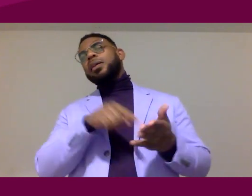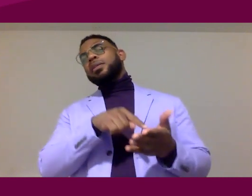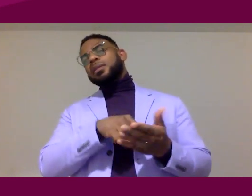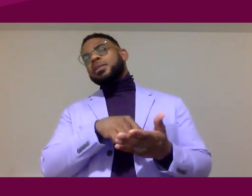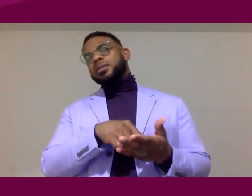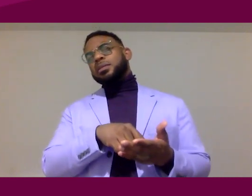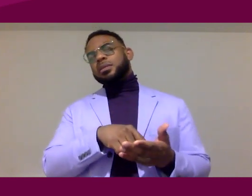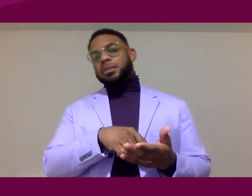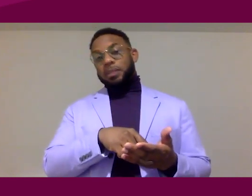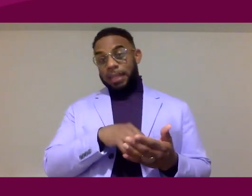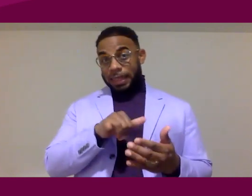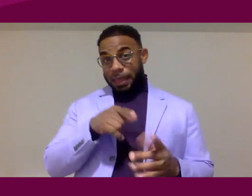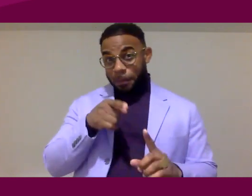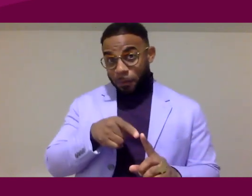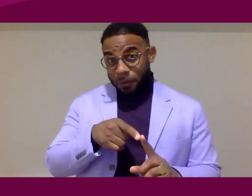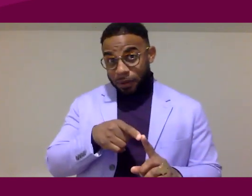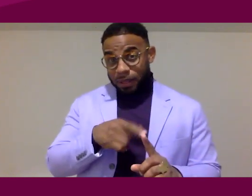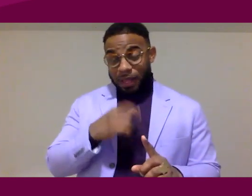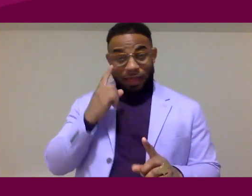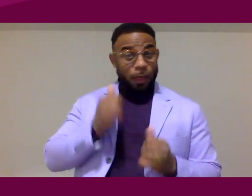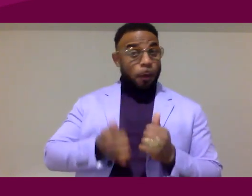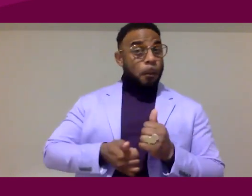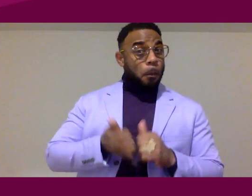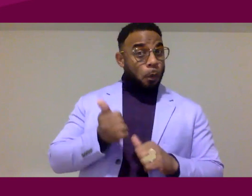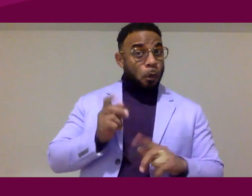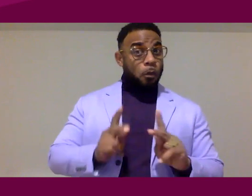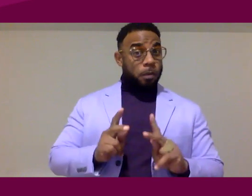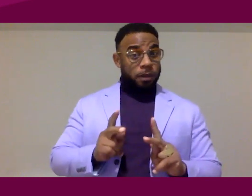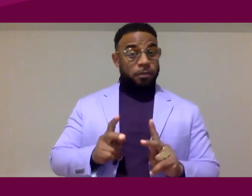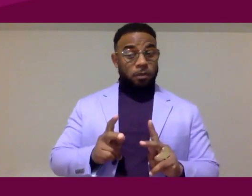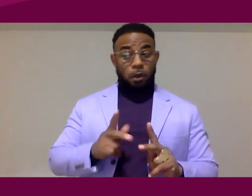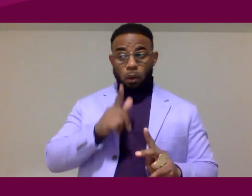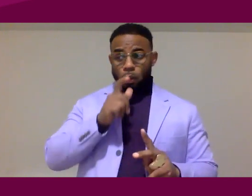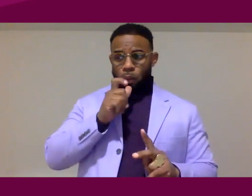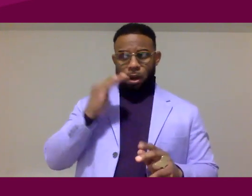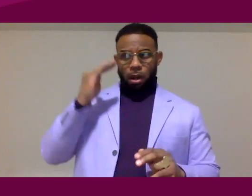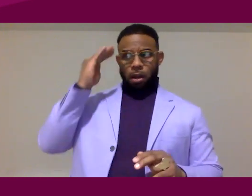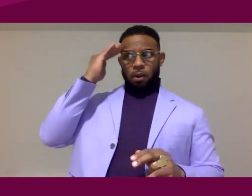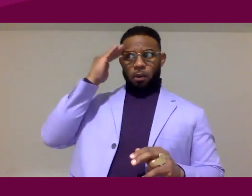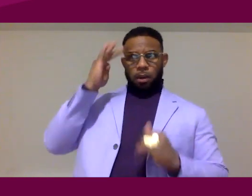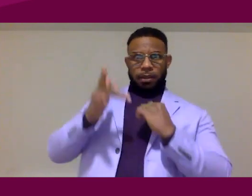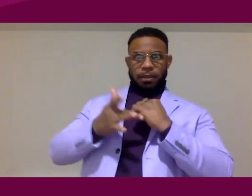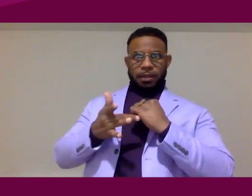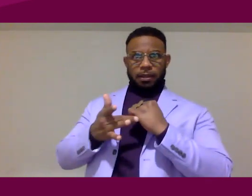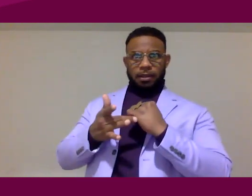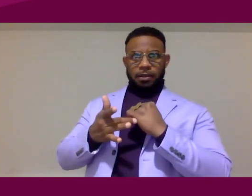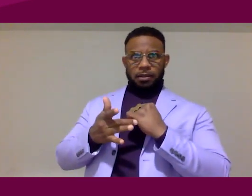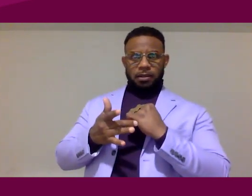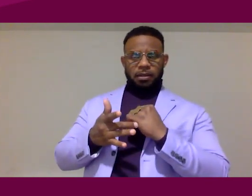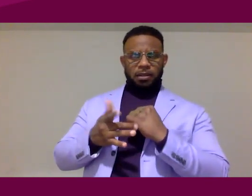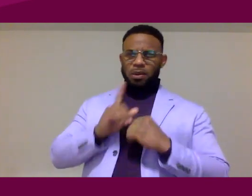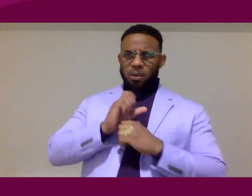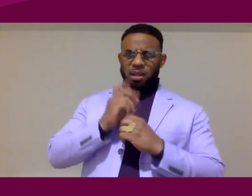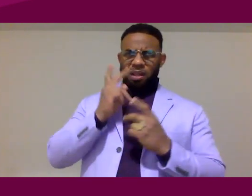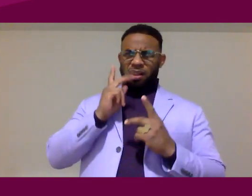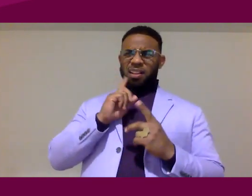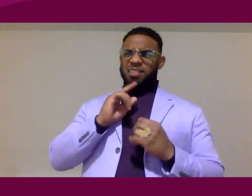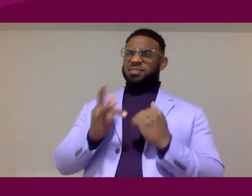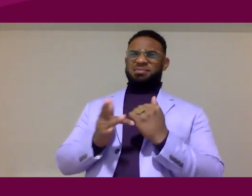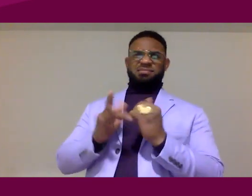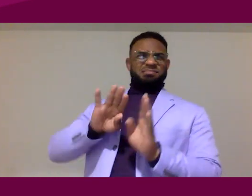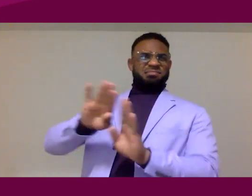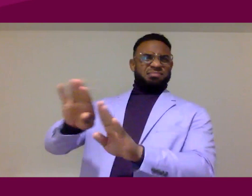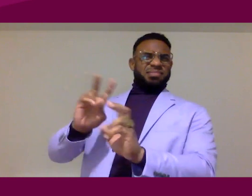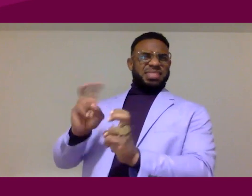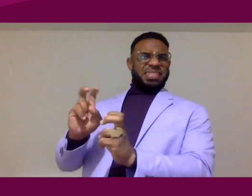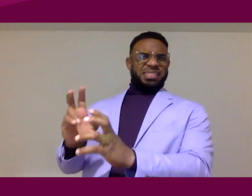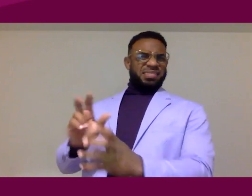At that point, I think most people who were aware of technology really saw it as a technical